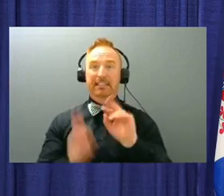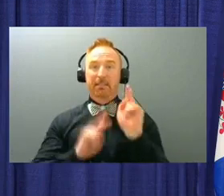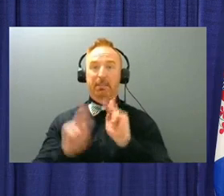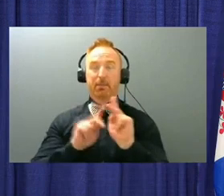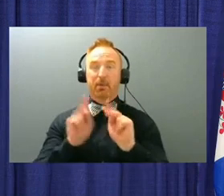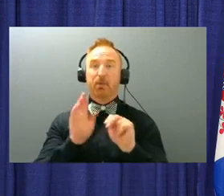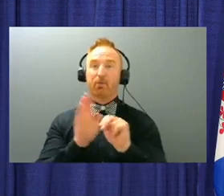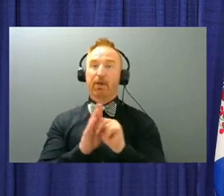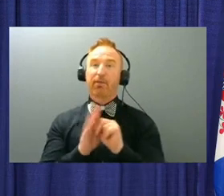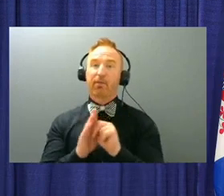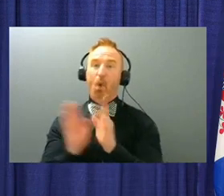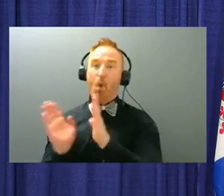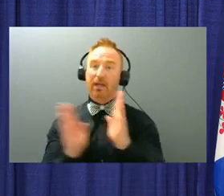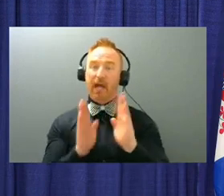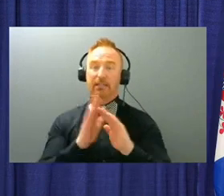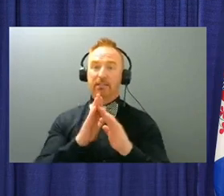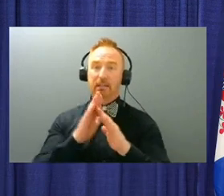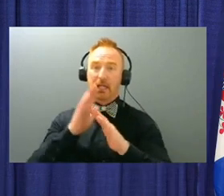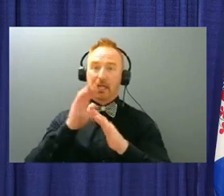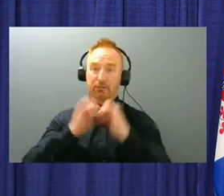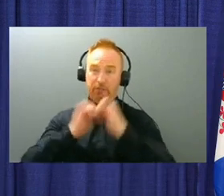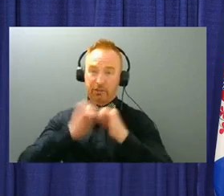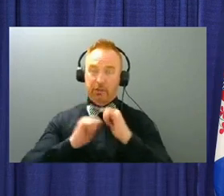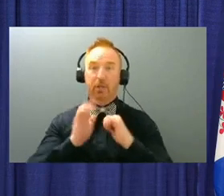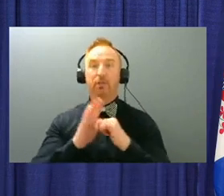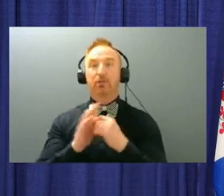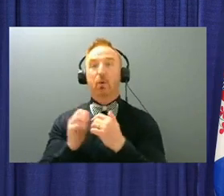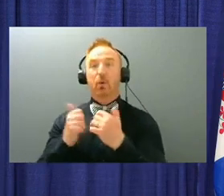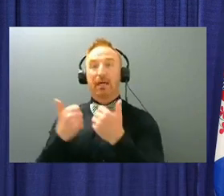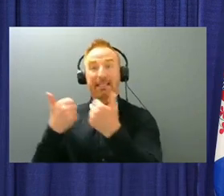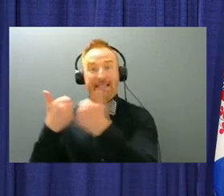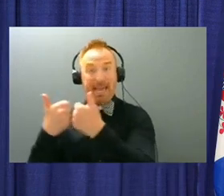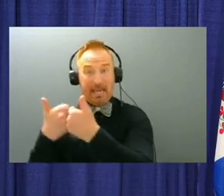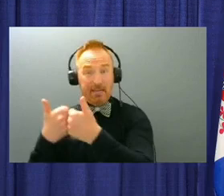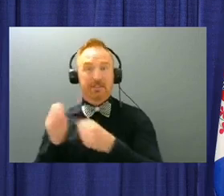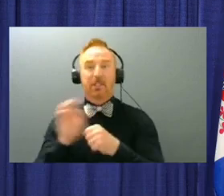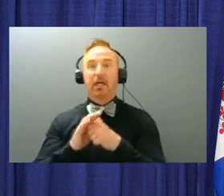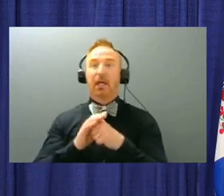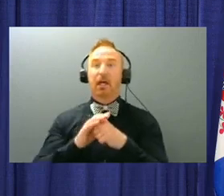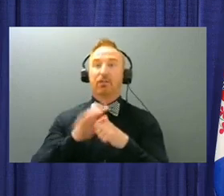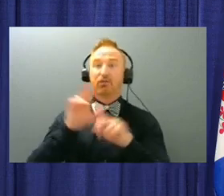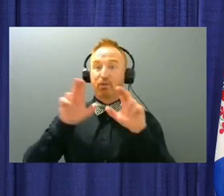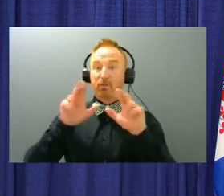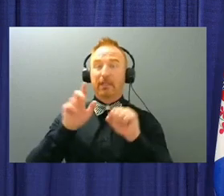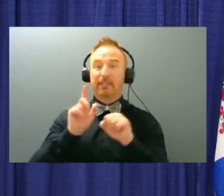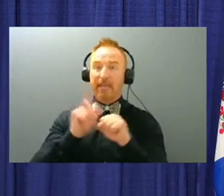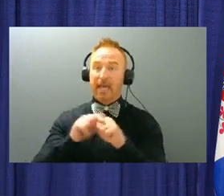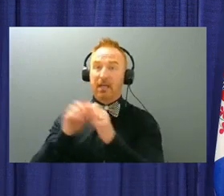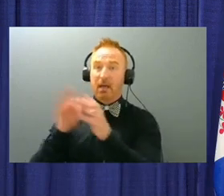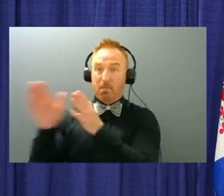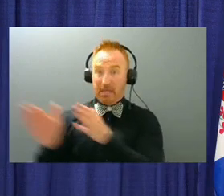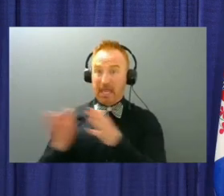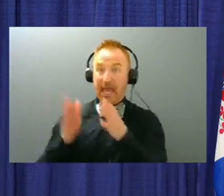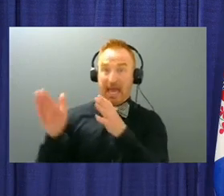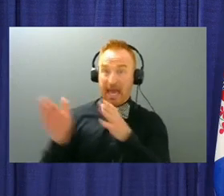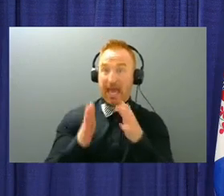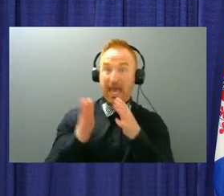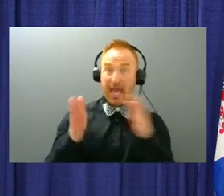60 people within an organized cohort, so that games and even tournaments can be arranged